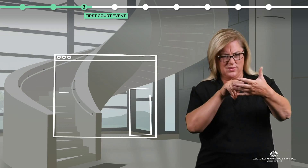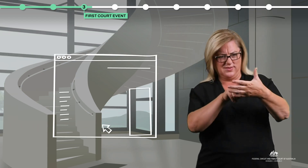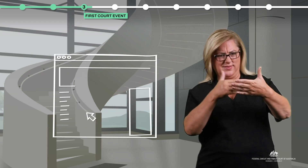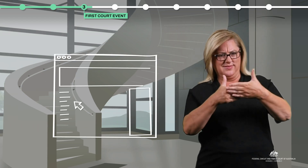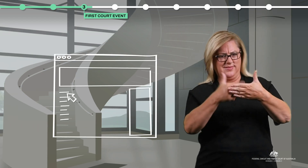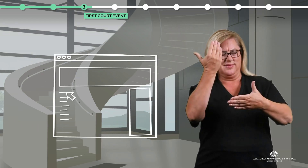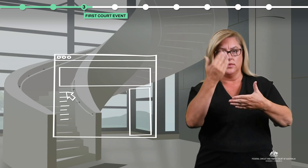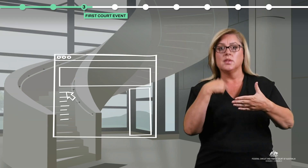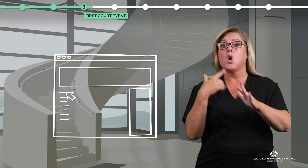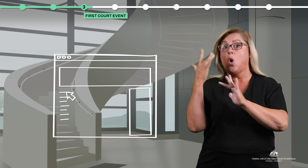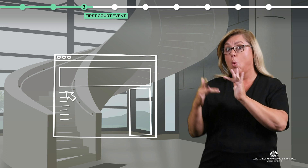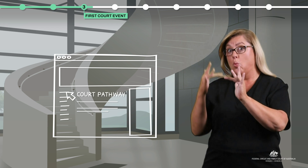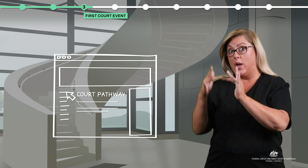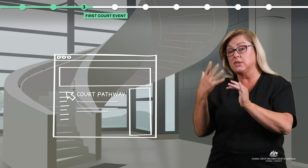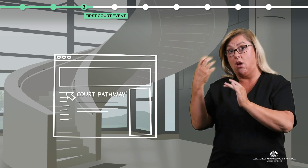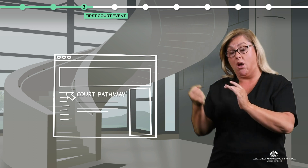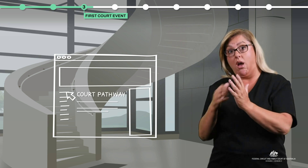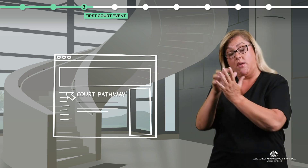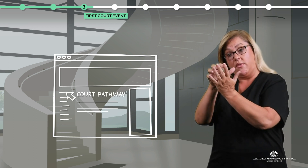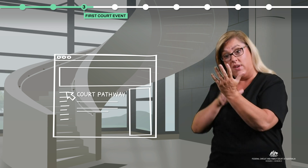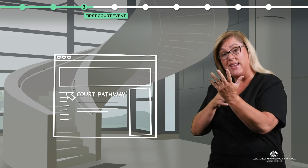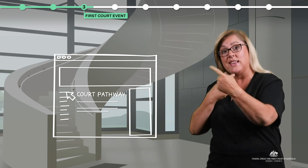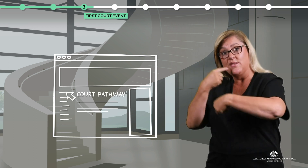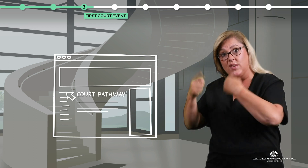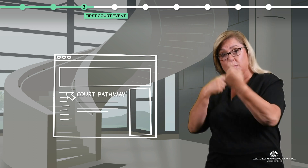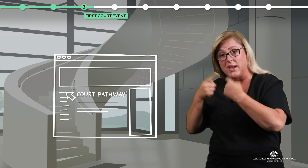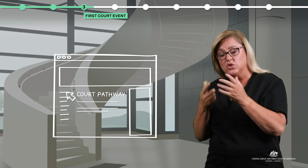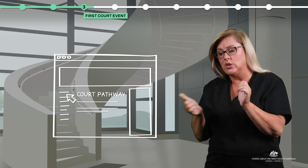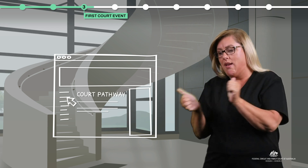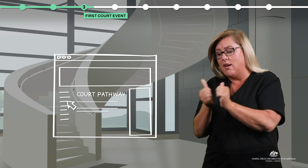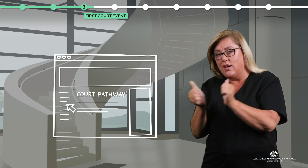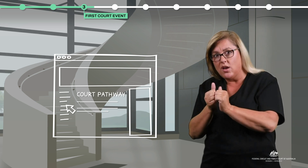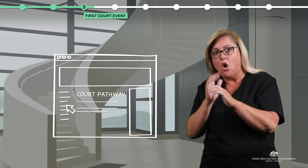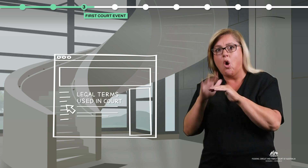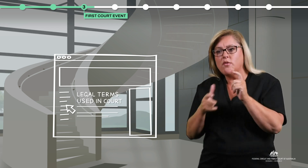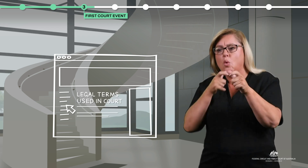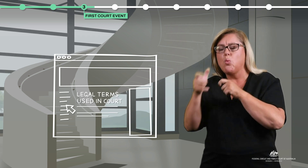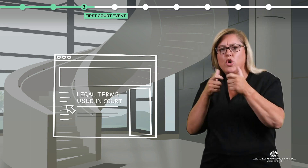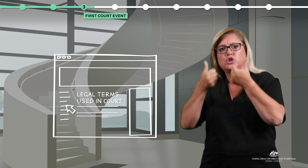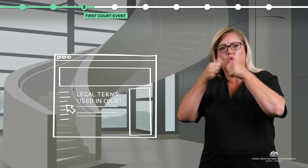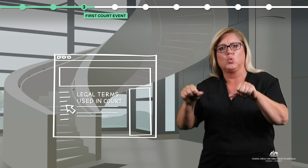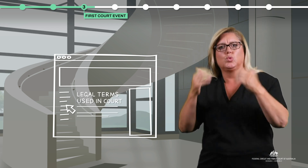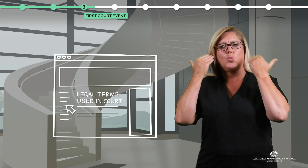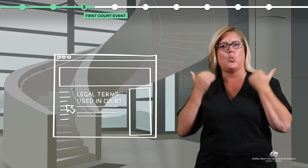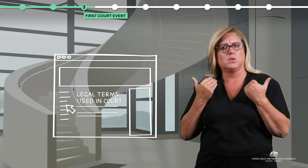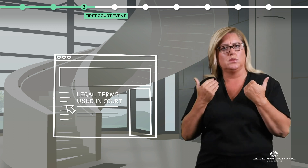On the website you’ll find a fact sheet of this pathway and a document on legal words used in Court.